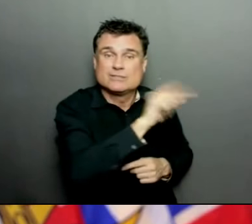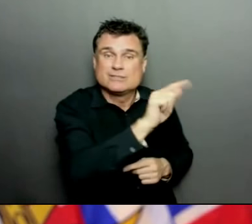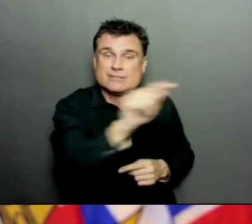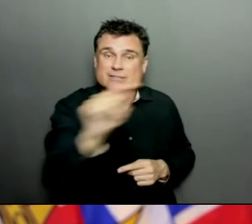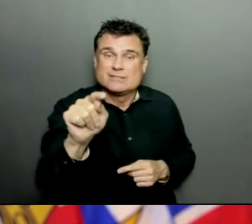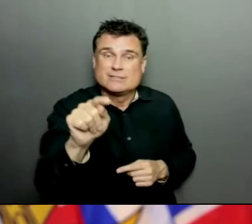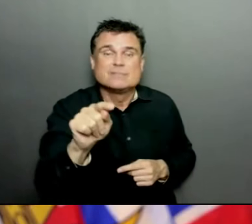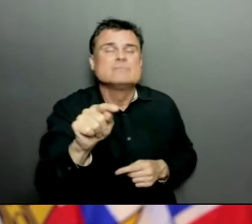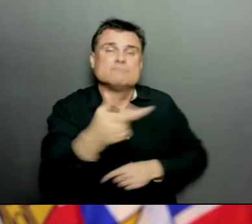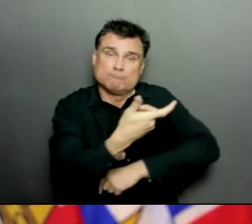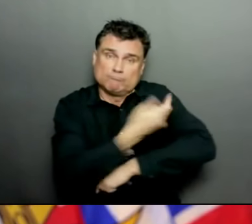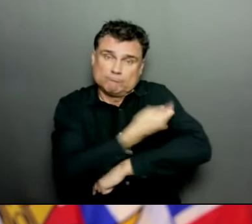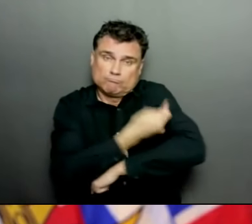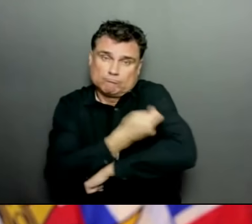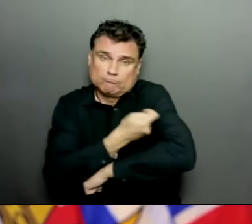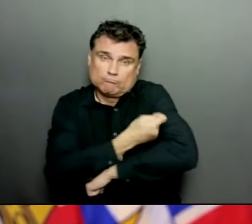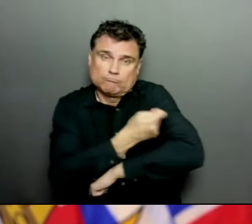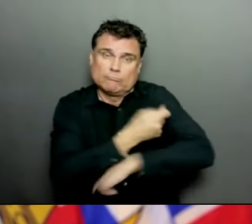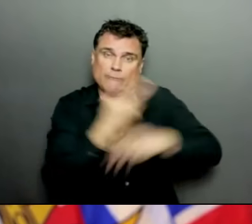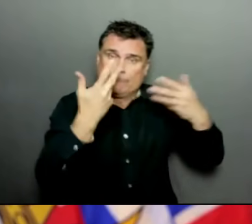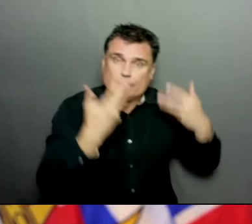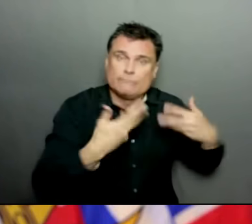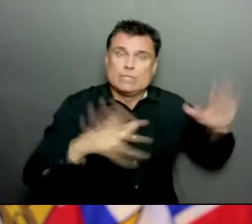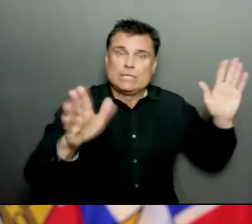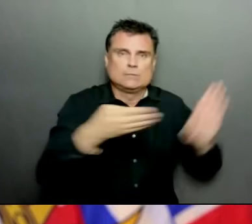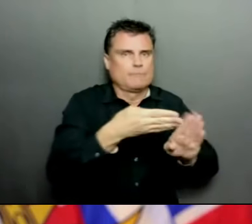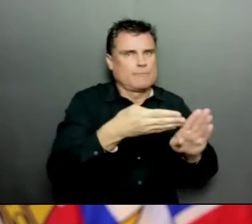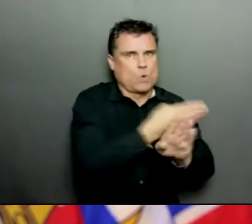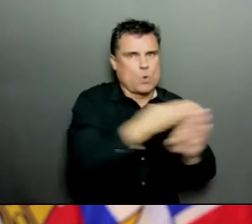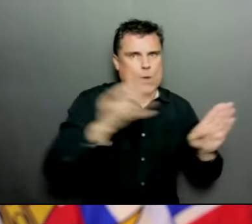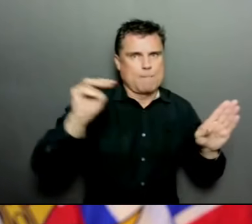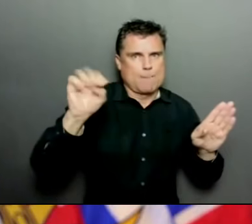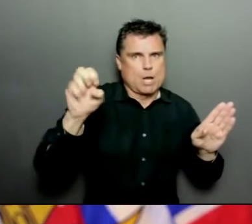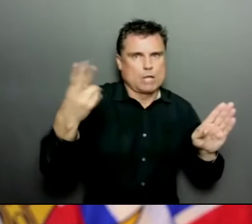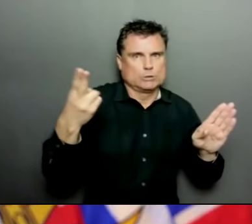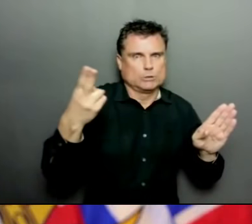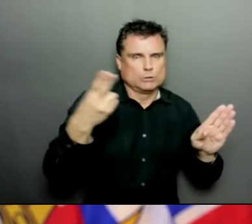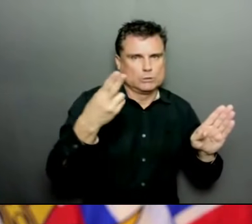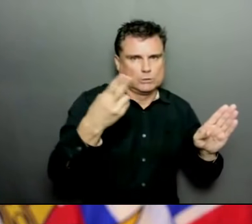vaccine we get and when. In terms of the church services, you know, I